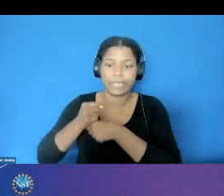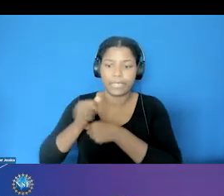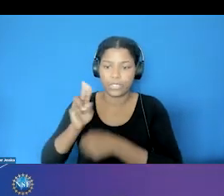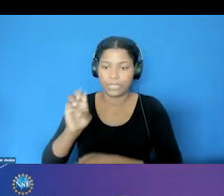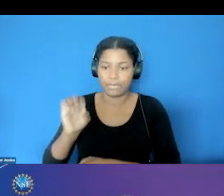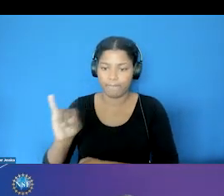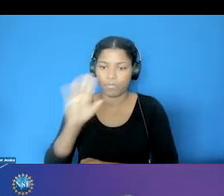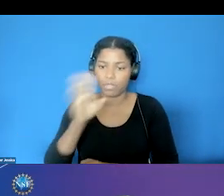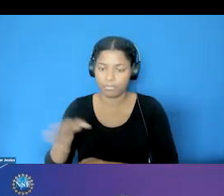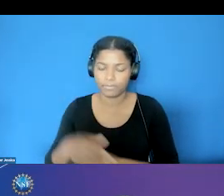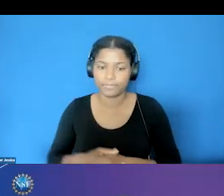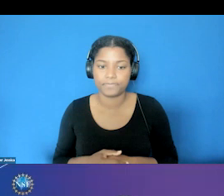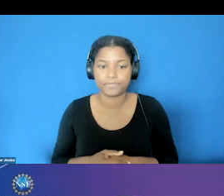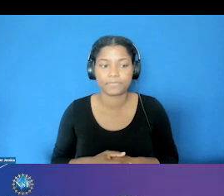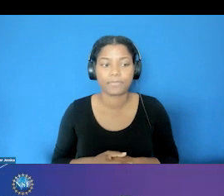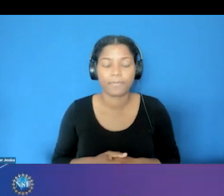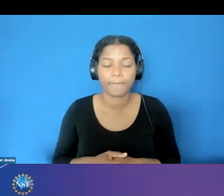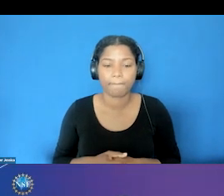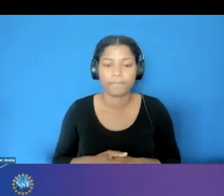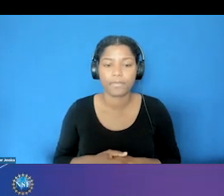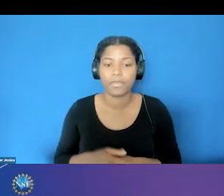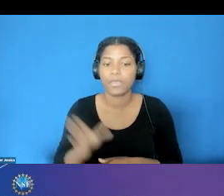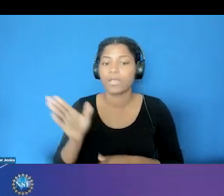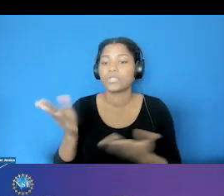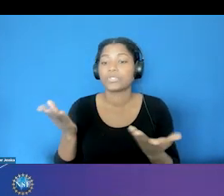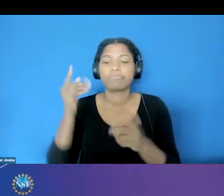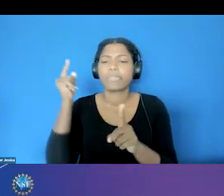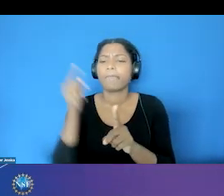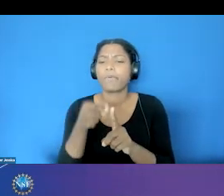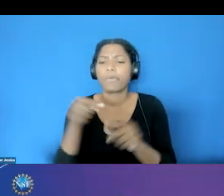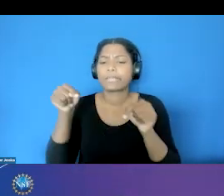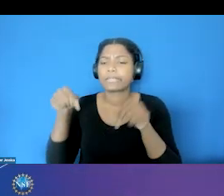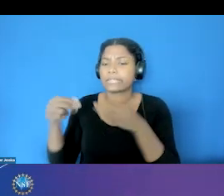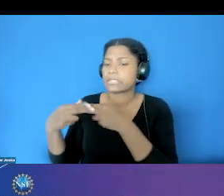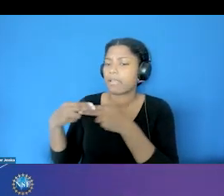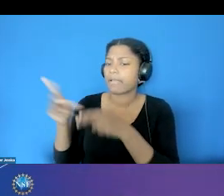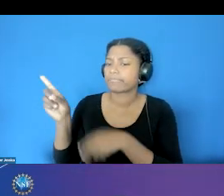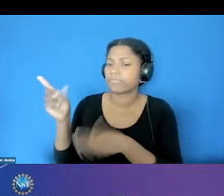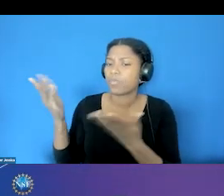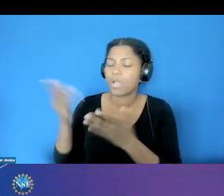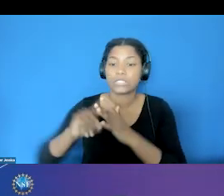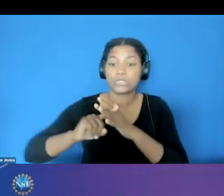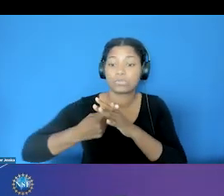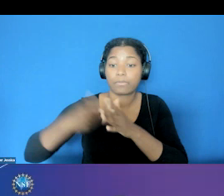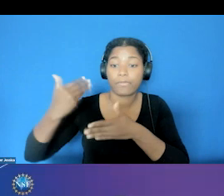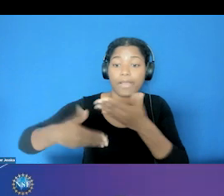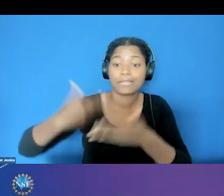Okay? So the main takeaway from this slide is to start this process early.